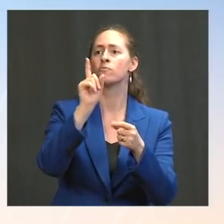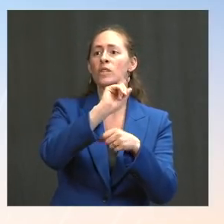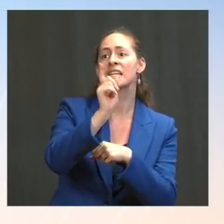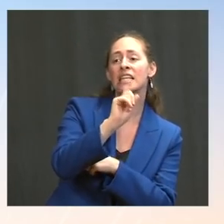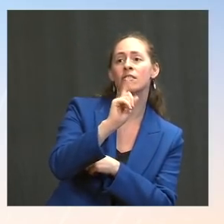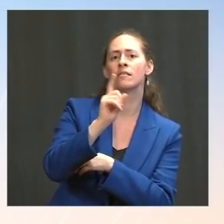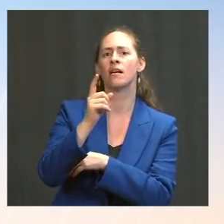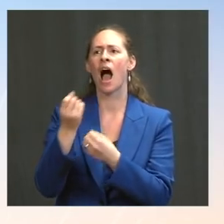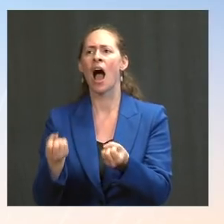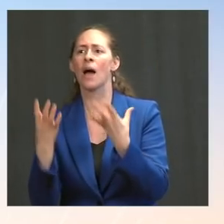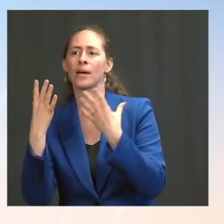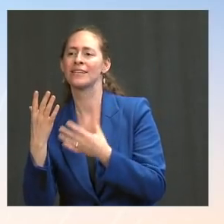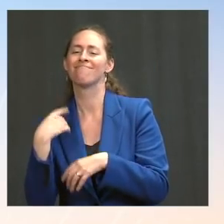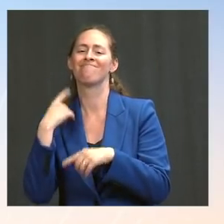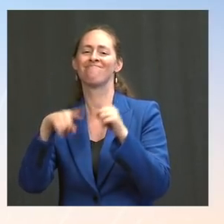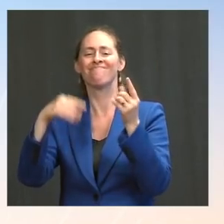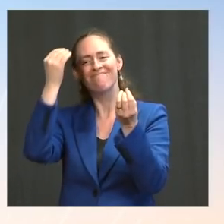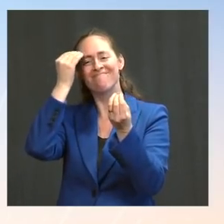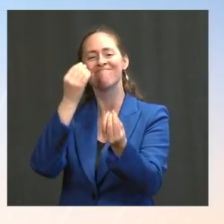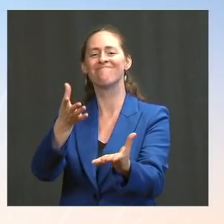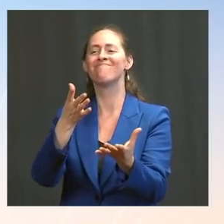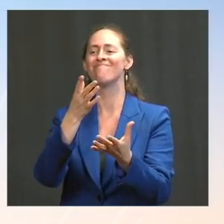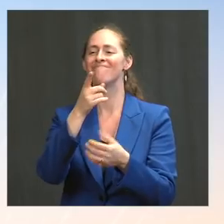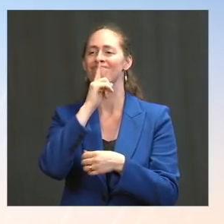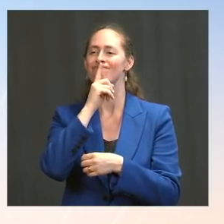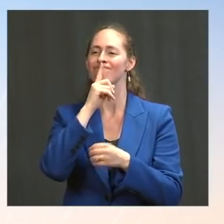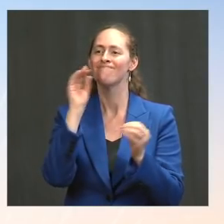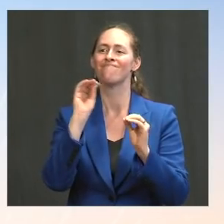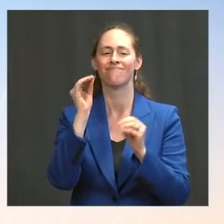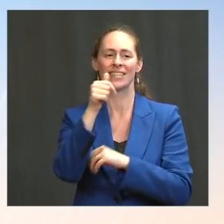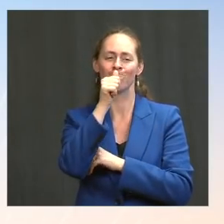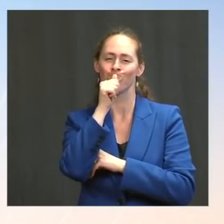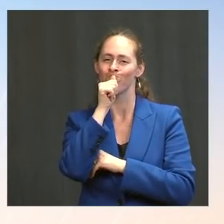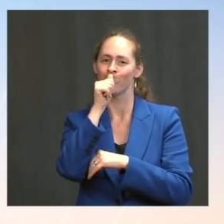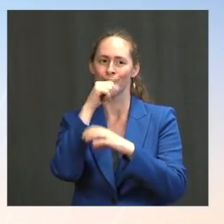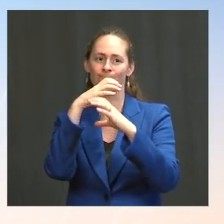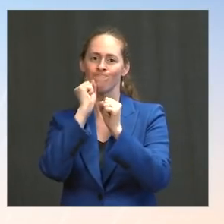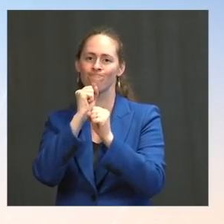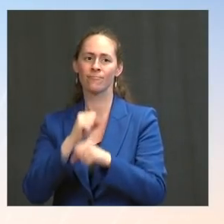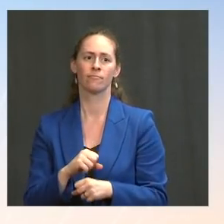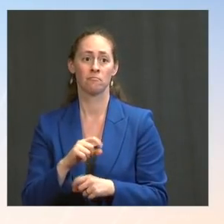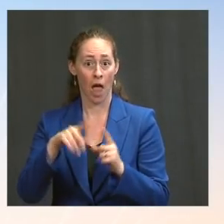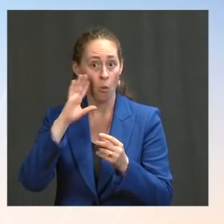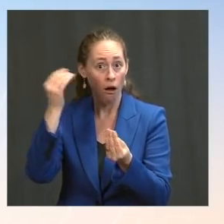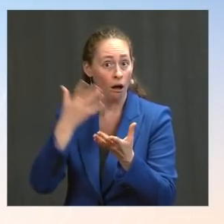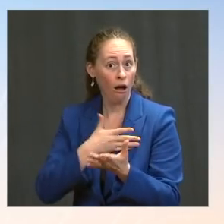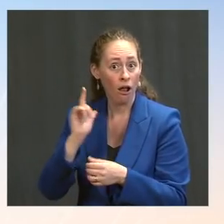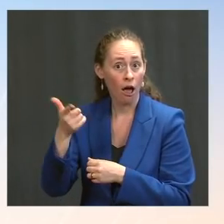for security reasons. The Press: But you will eventually. And can you explain why the President was citing the July 4th weekend